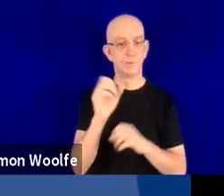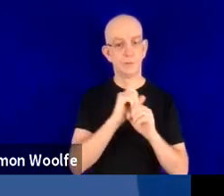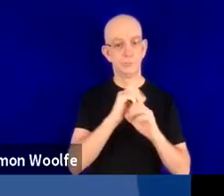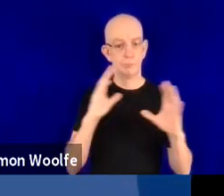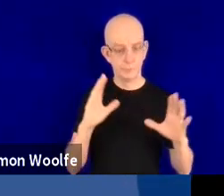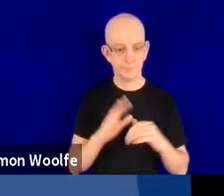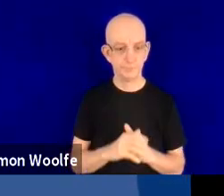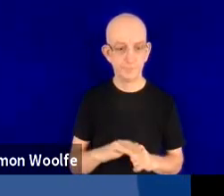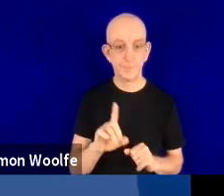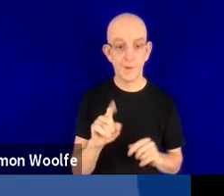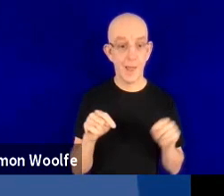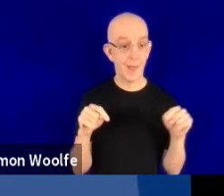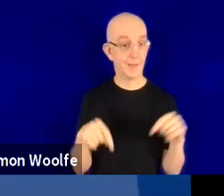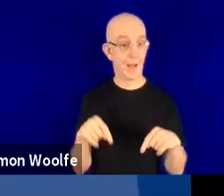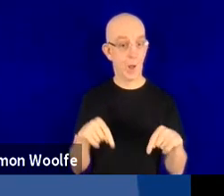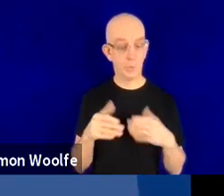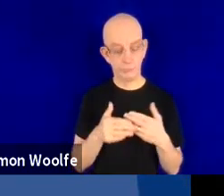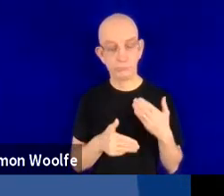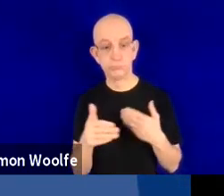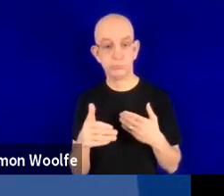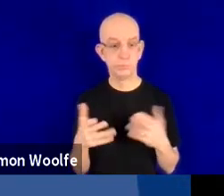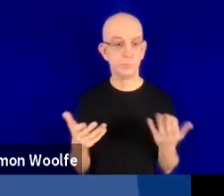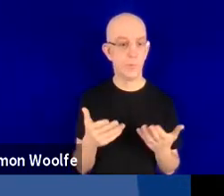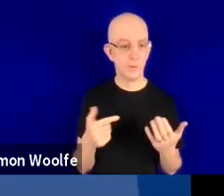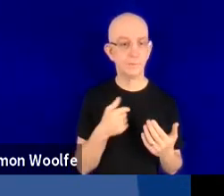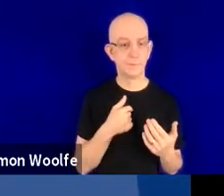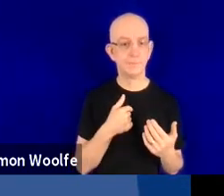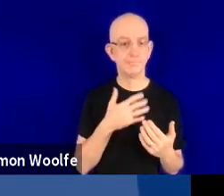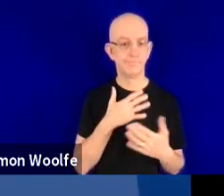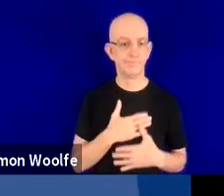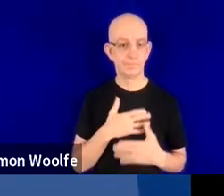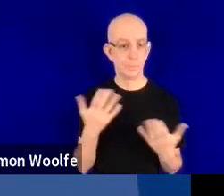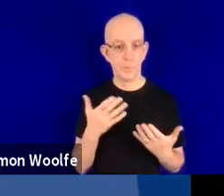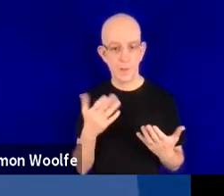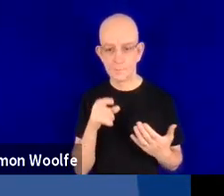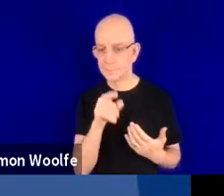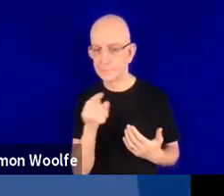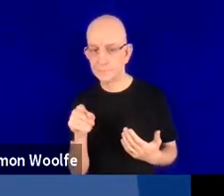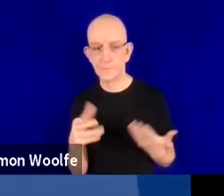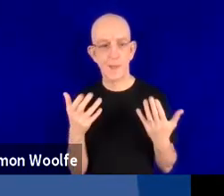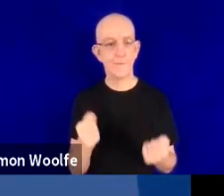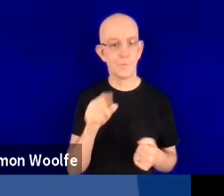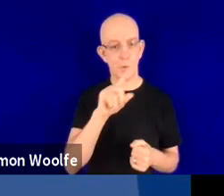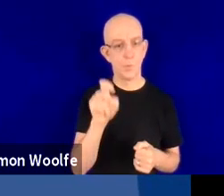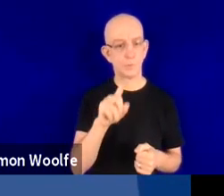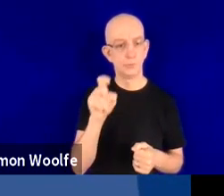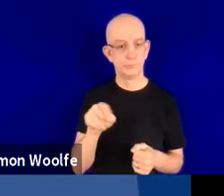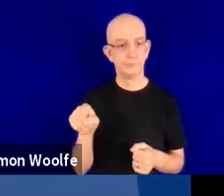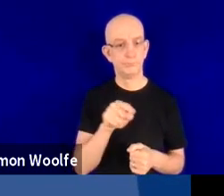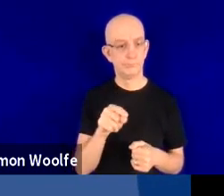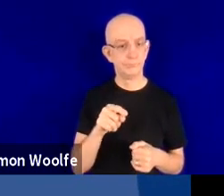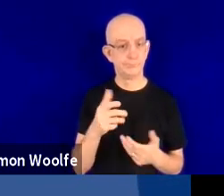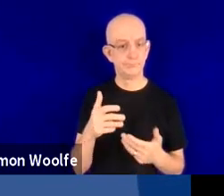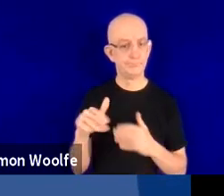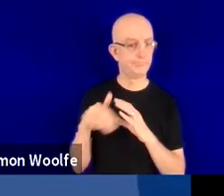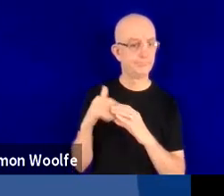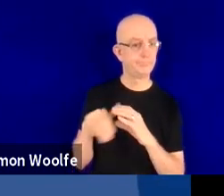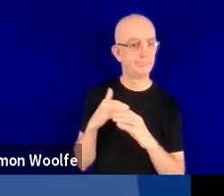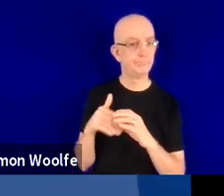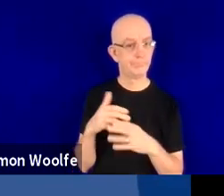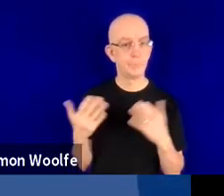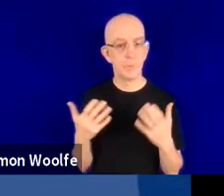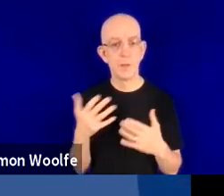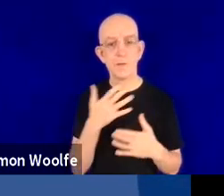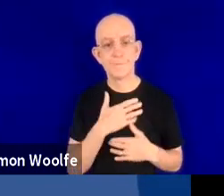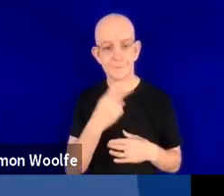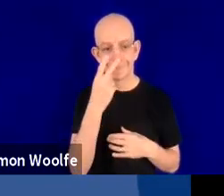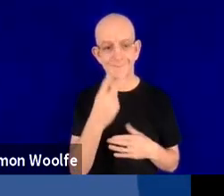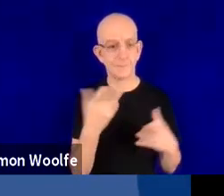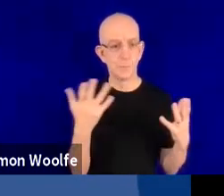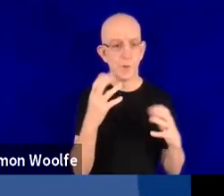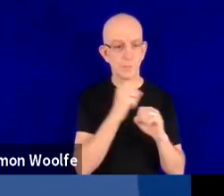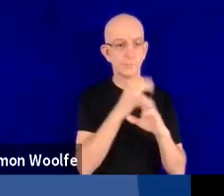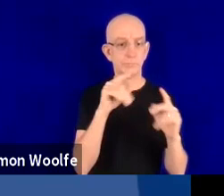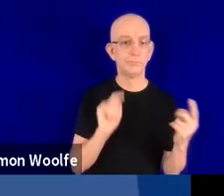is trying to see what is actually happening, trying to tackle those key issues that have been highlighted by Charles and Amber